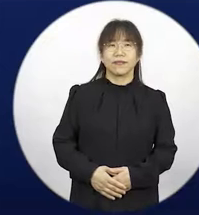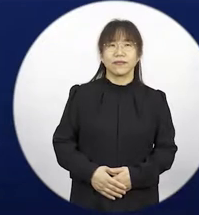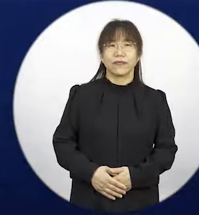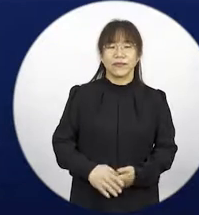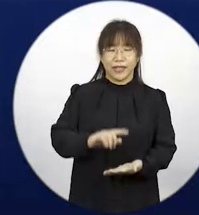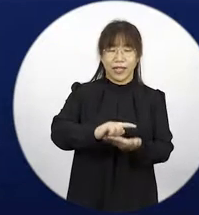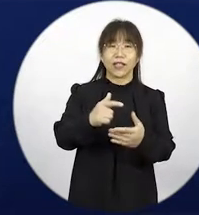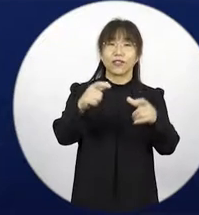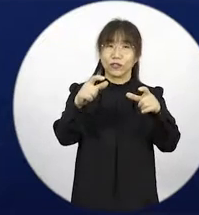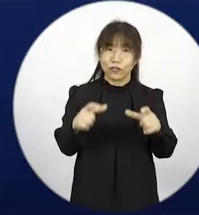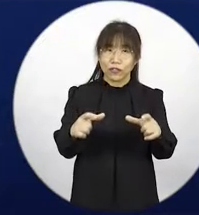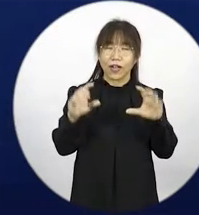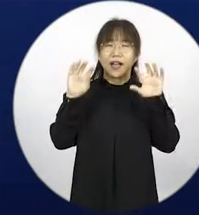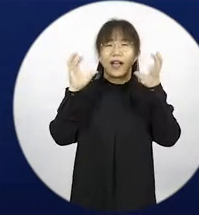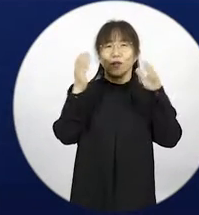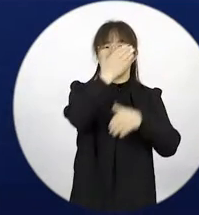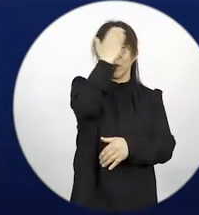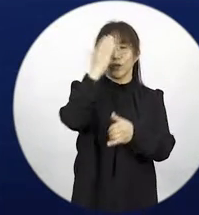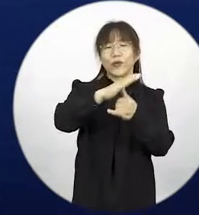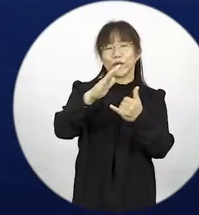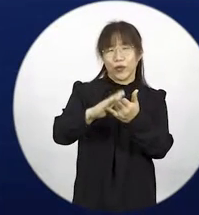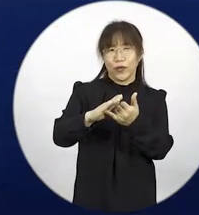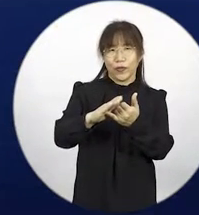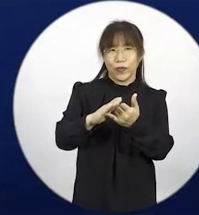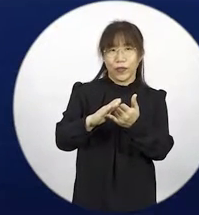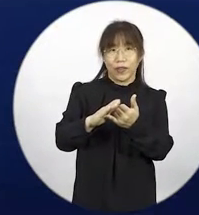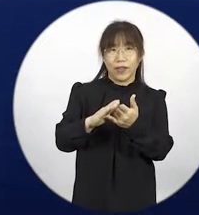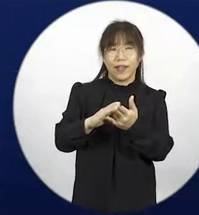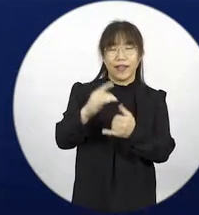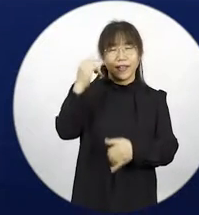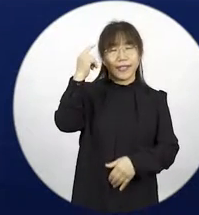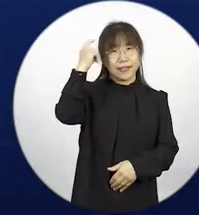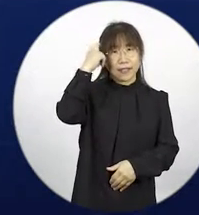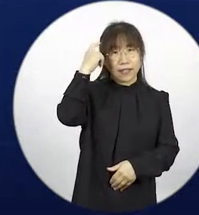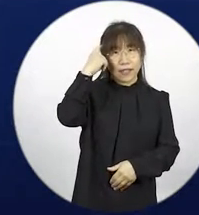Gangseo-gu, in order to directly listen to and reflect on the stories of children and adolescents